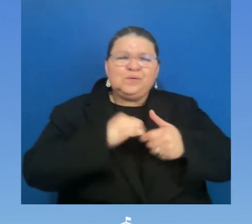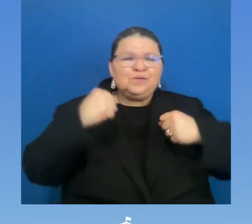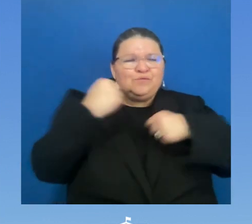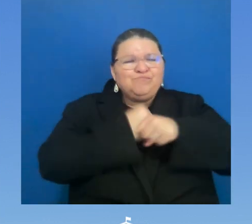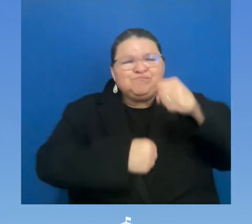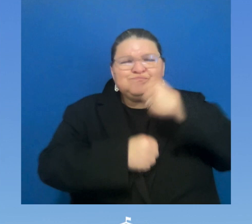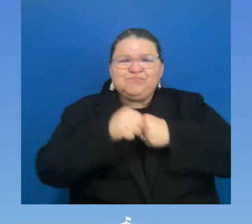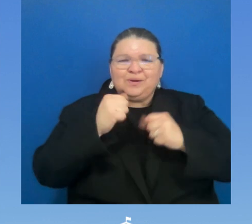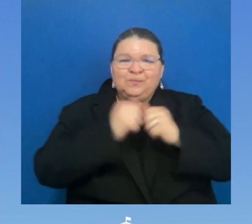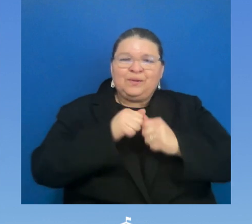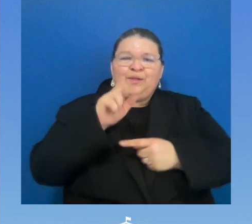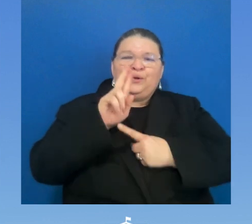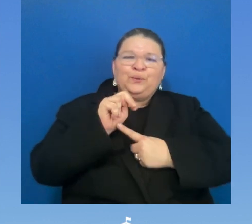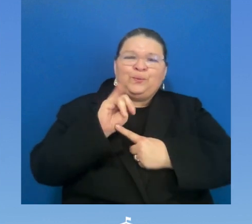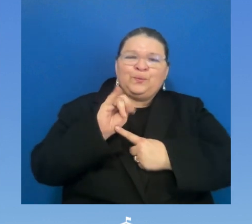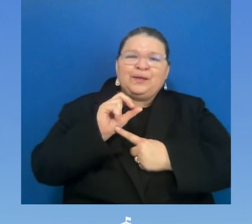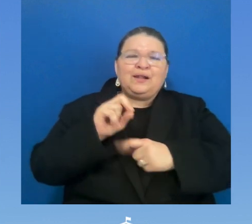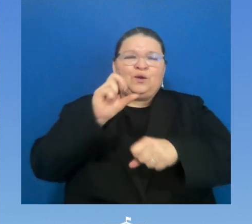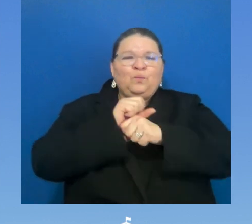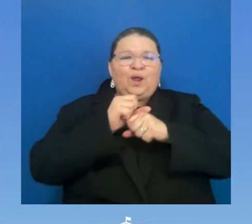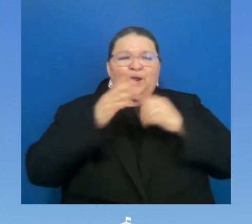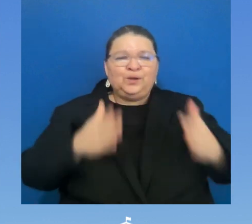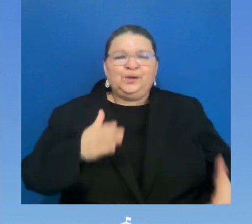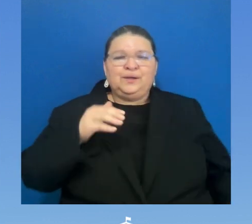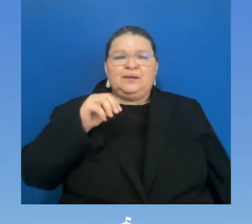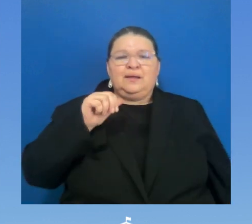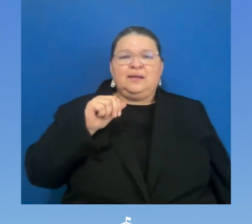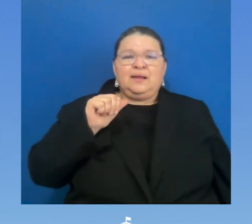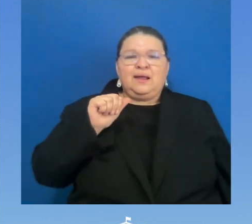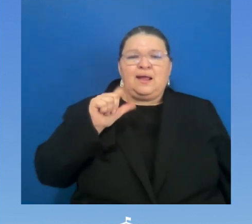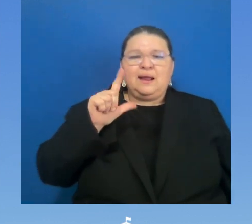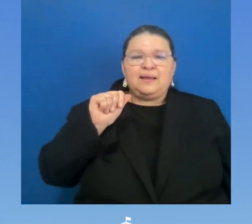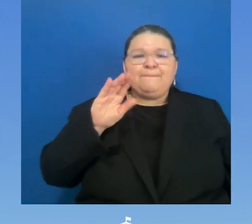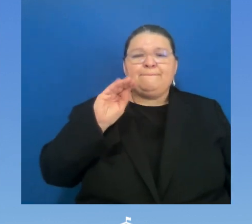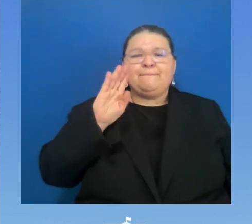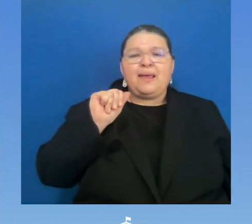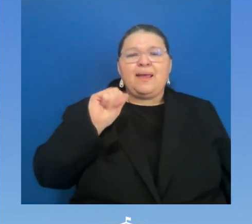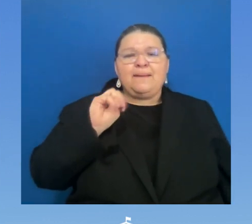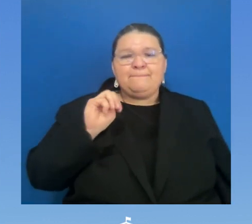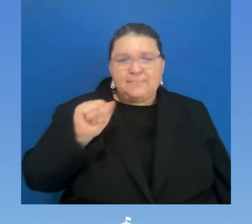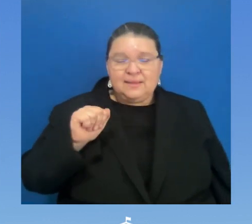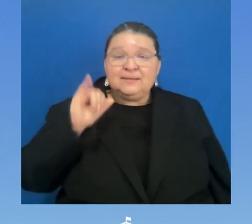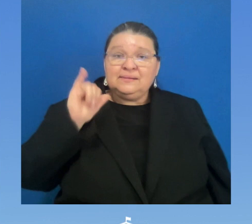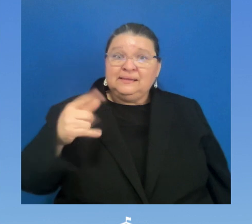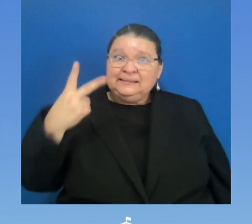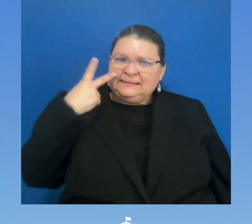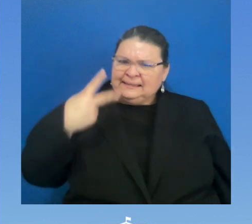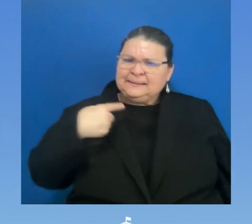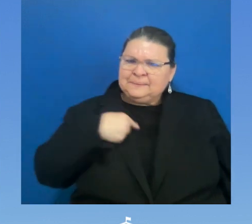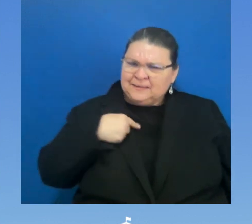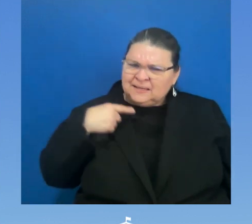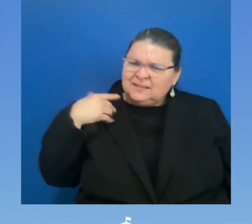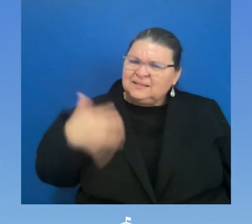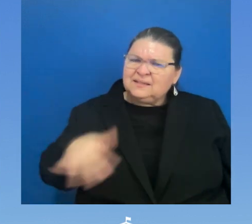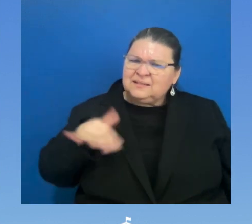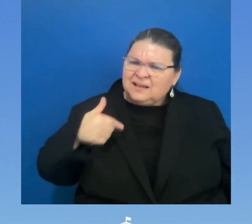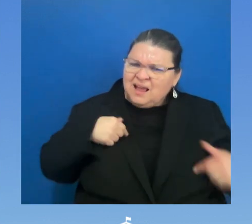because we're all dealing with the same issues. So, I think for us, the more we connect our stories,